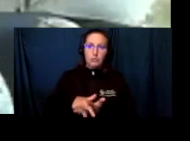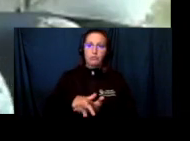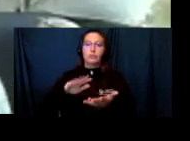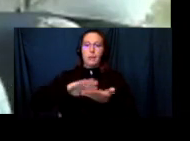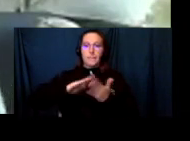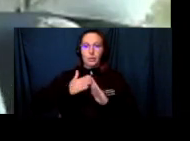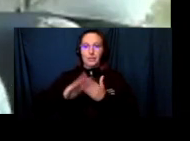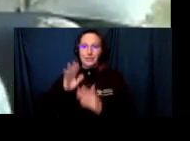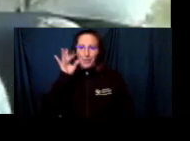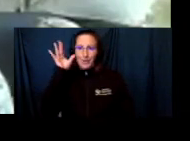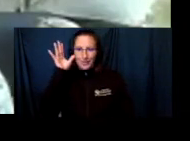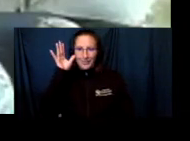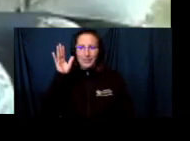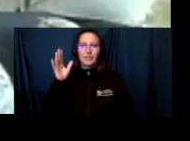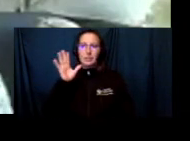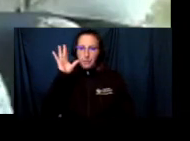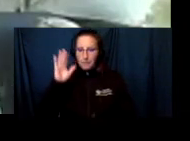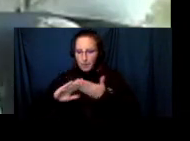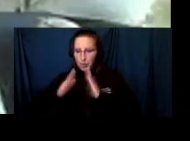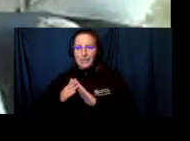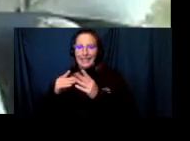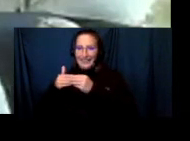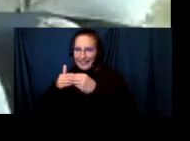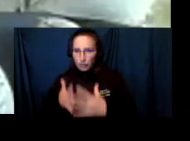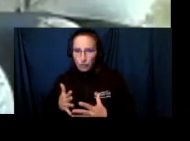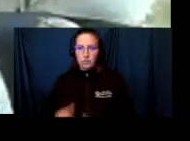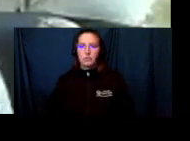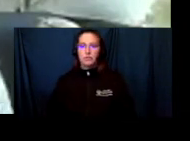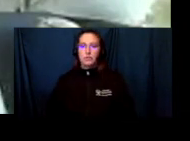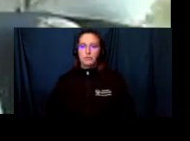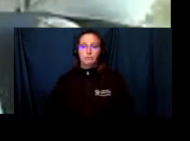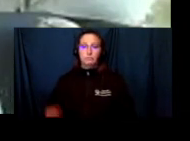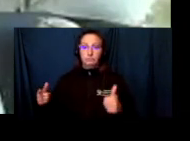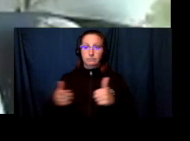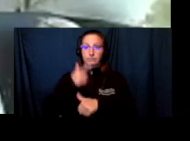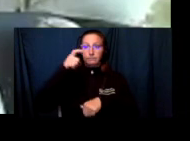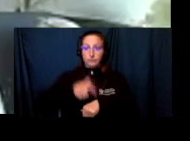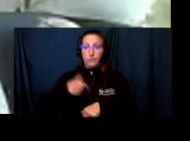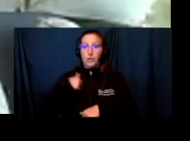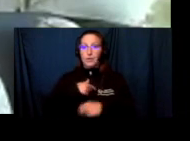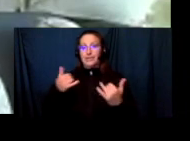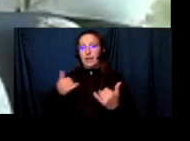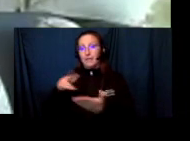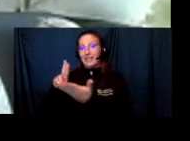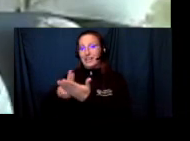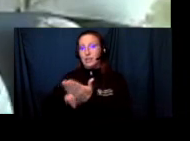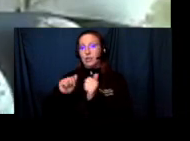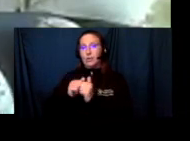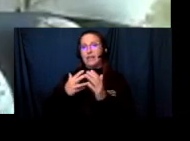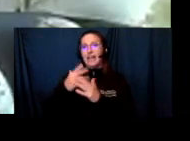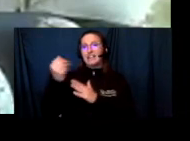community leaders and for the first time ever we have a contract with an external HR department